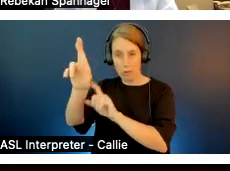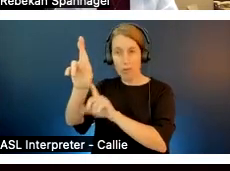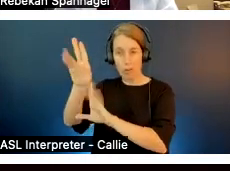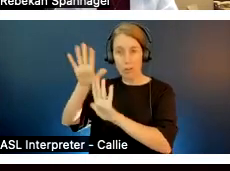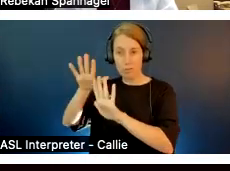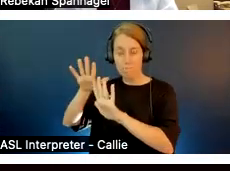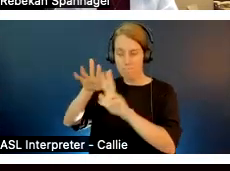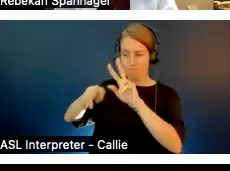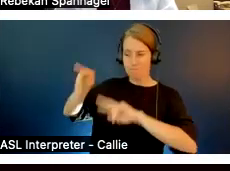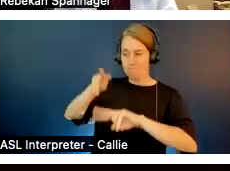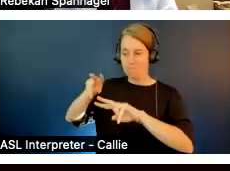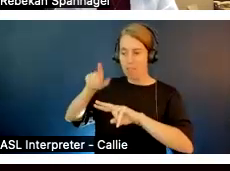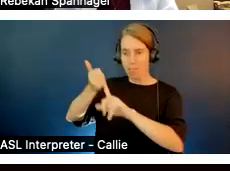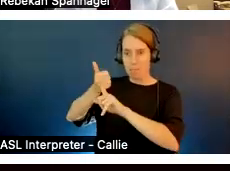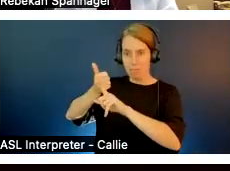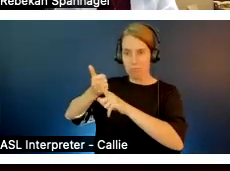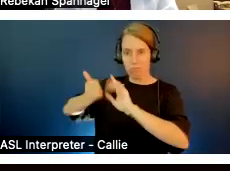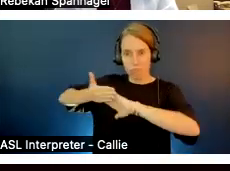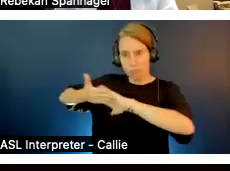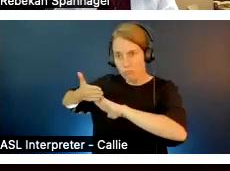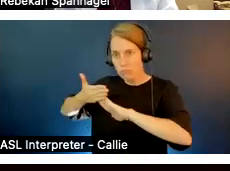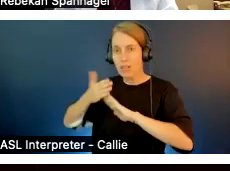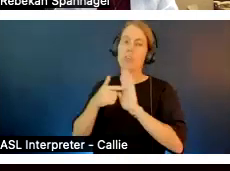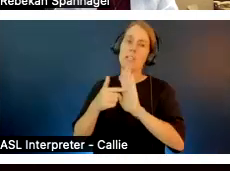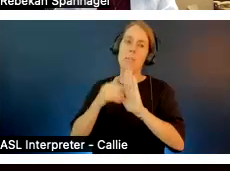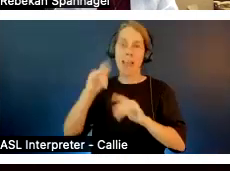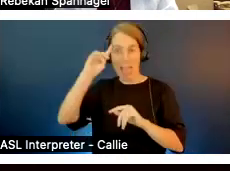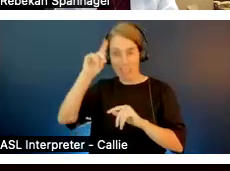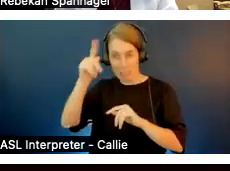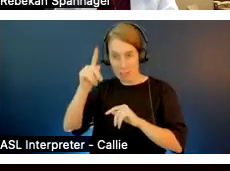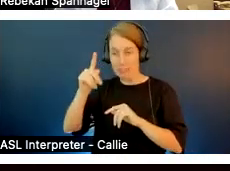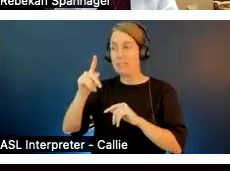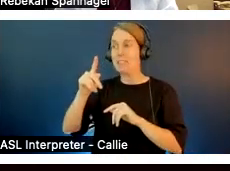with developmental disabilities and related disabilities waiver what we call the idrd waiver